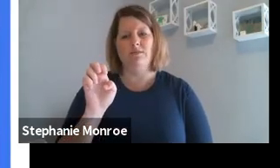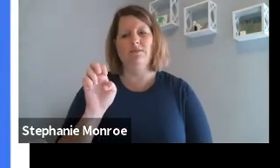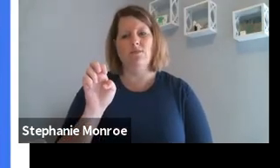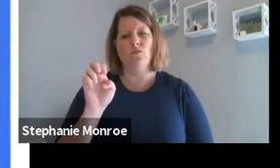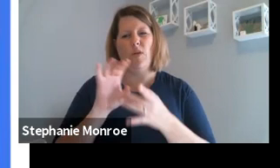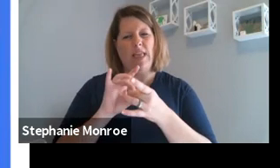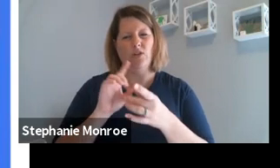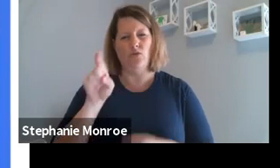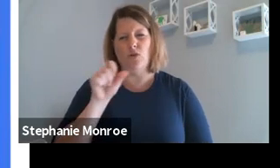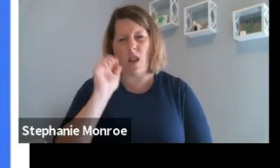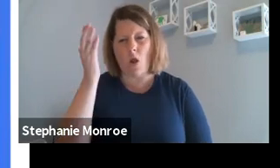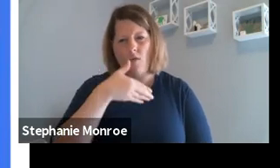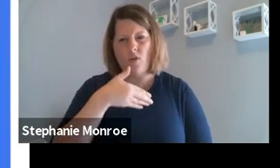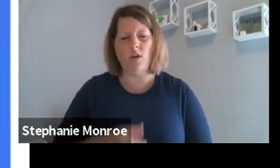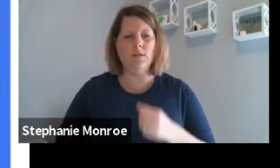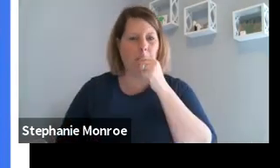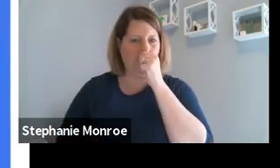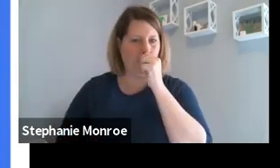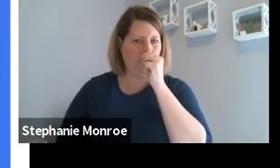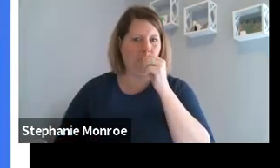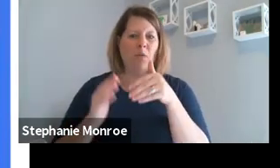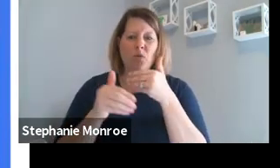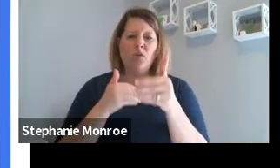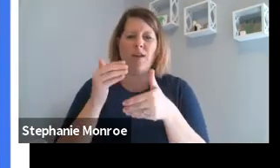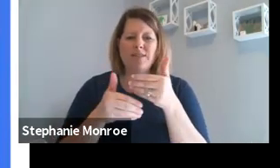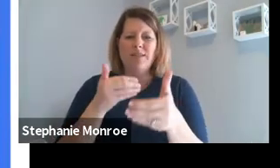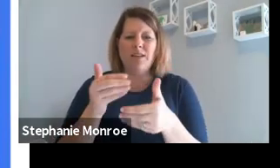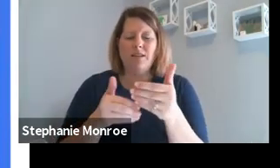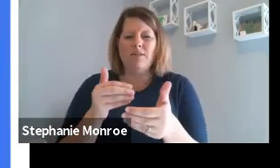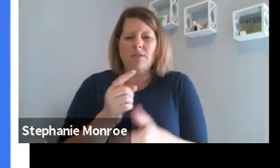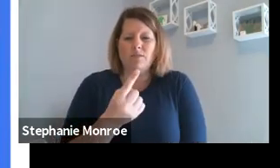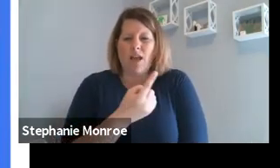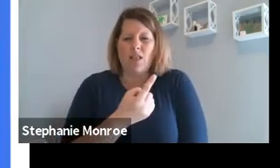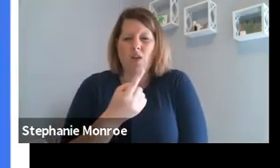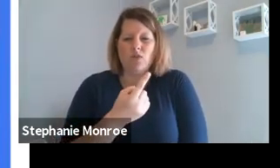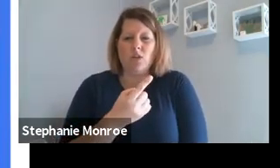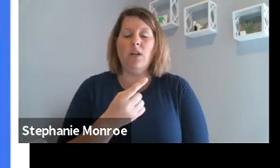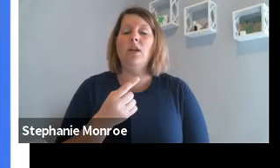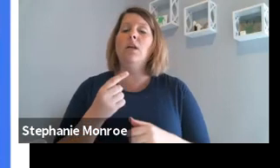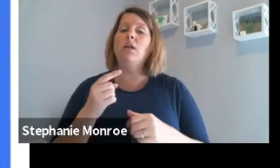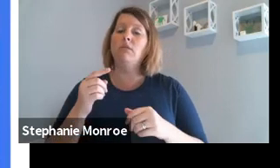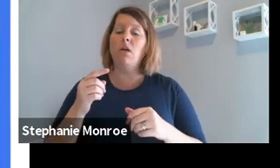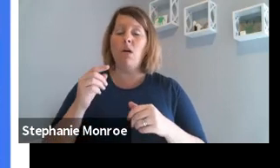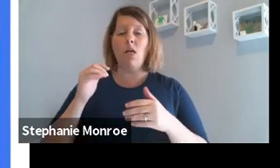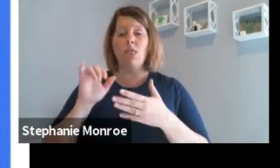Progressive social isolation. The batterer would want the victim to feel like she has no support system.